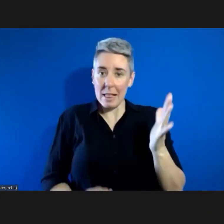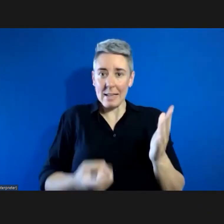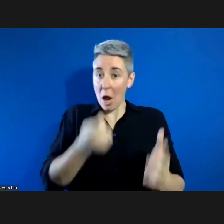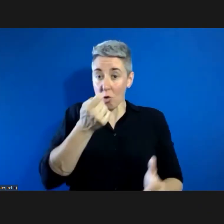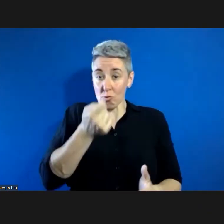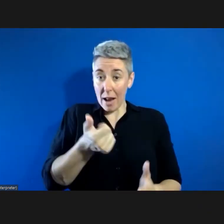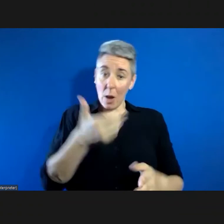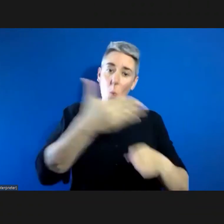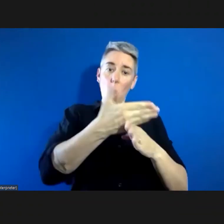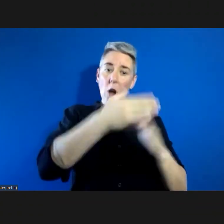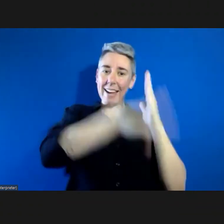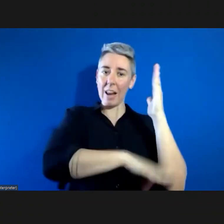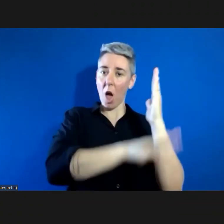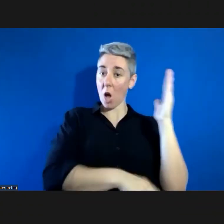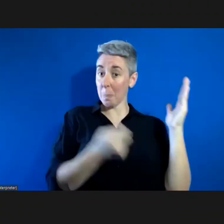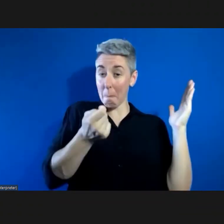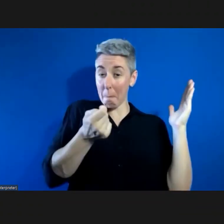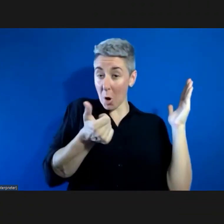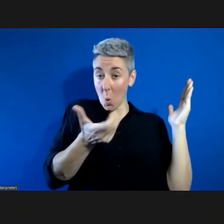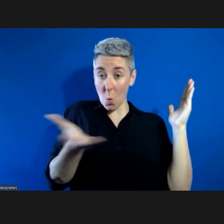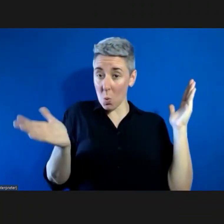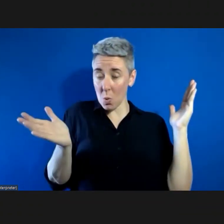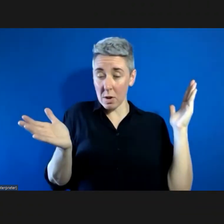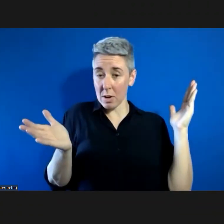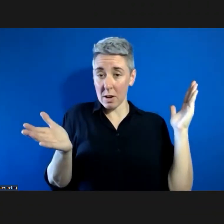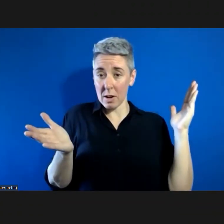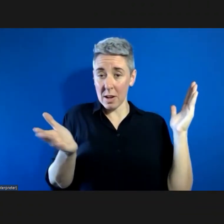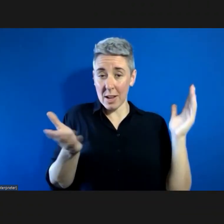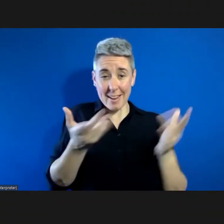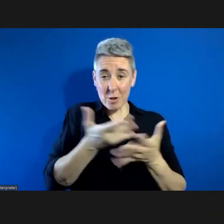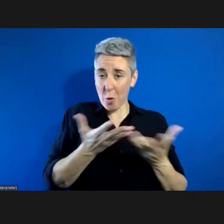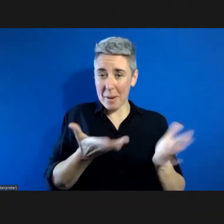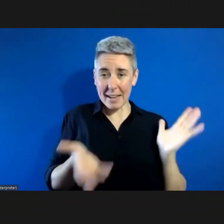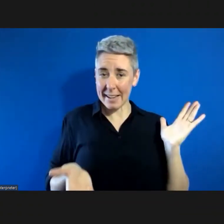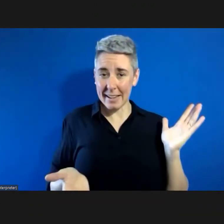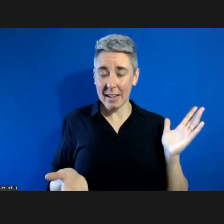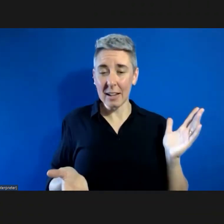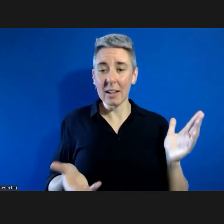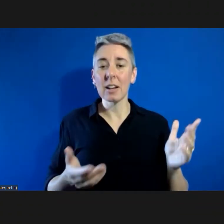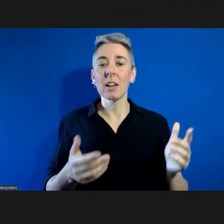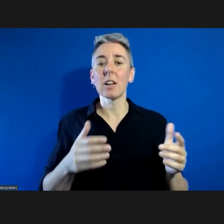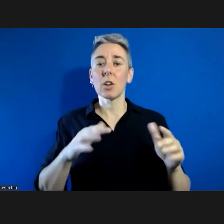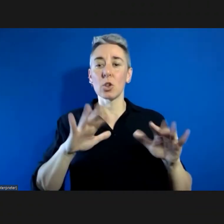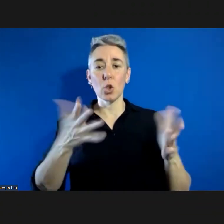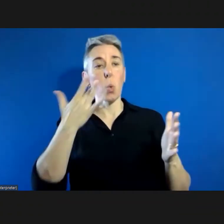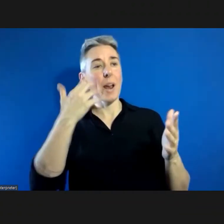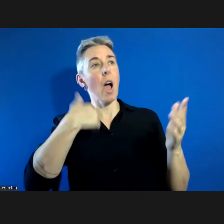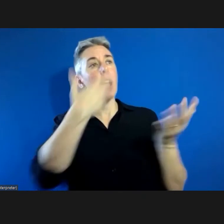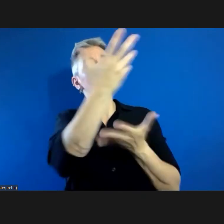It's always strange to me mainly, I think, when I talk to the academically political,